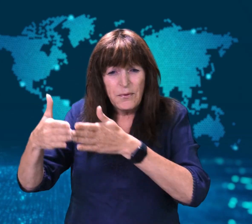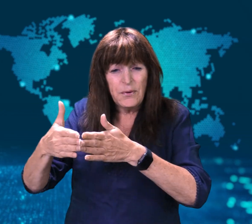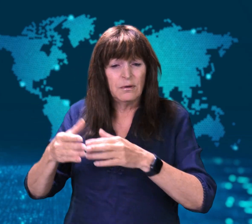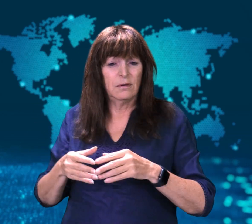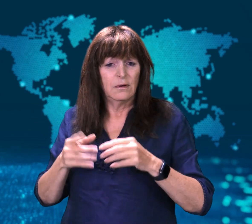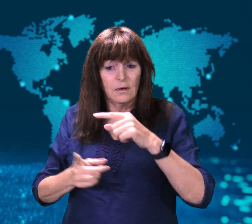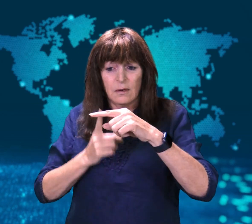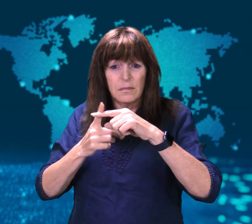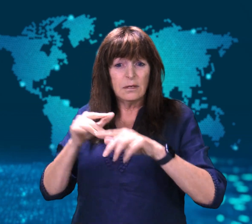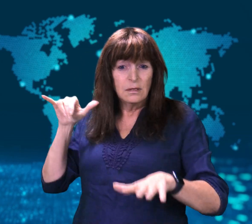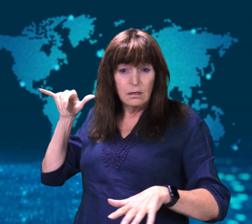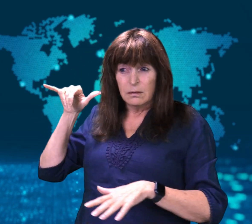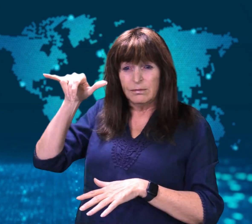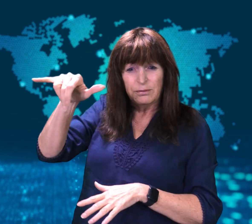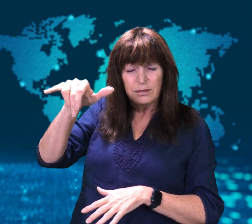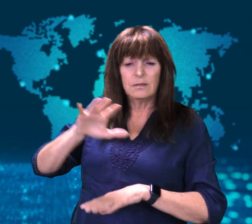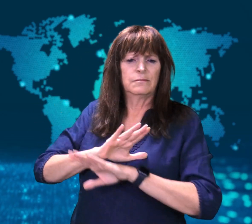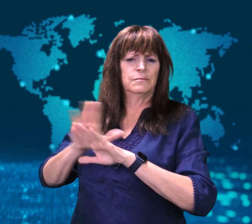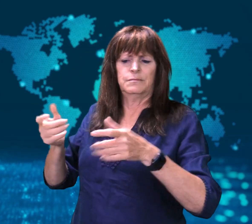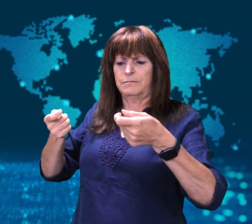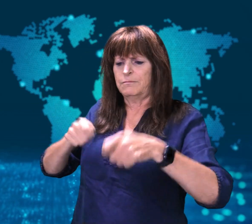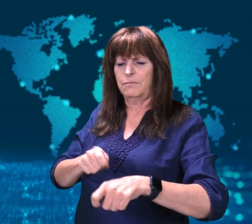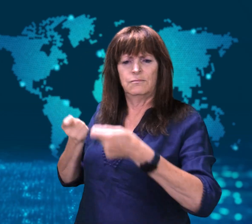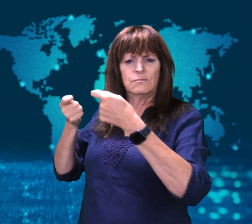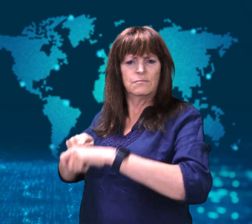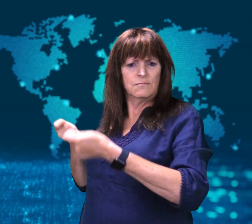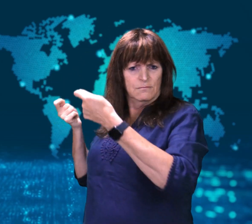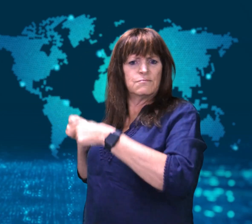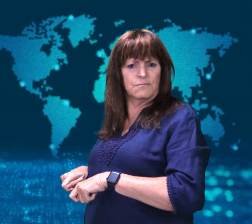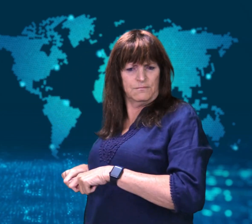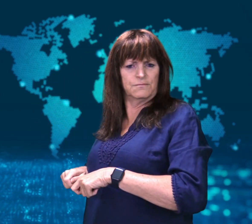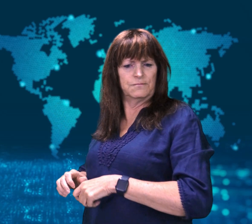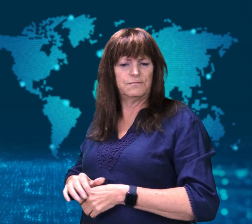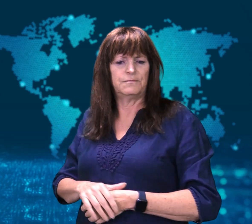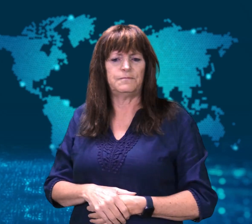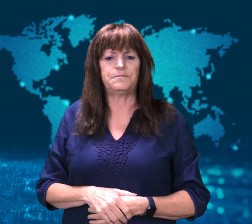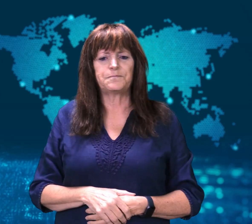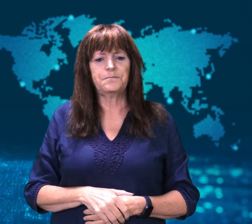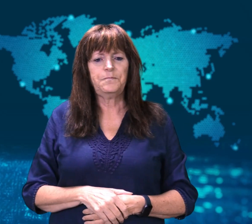and air flights have been shut down.